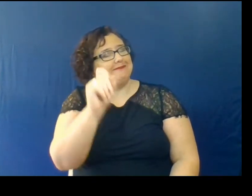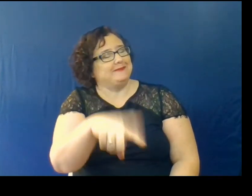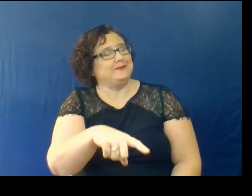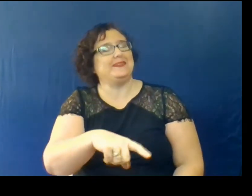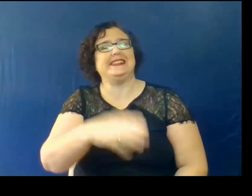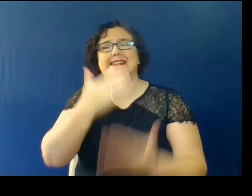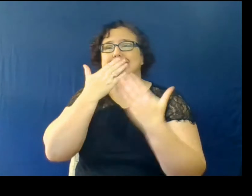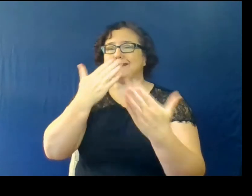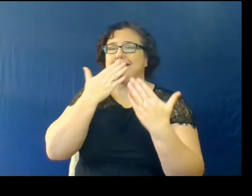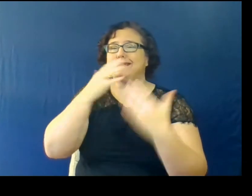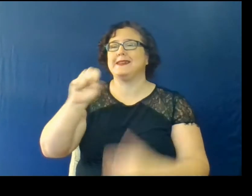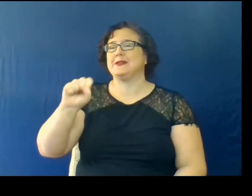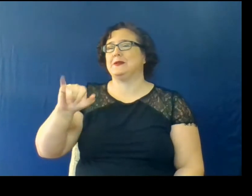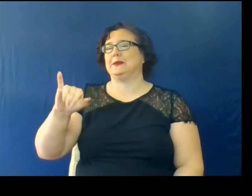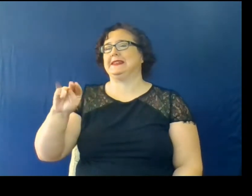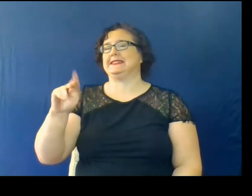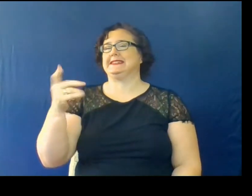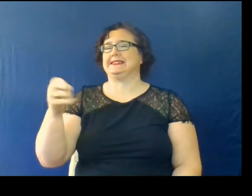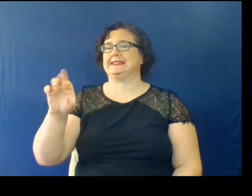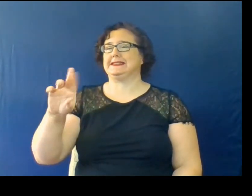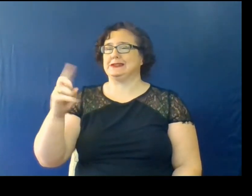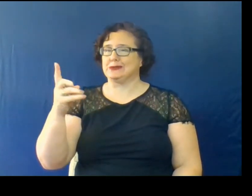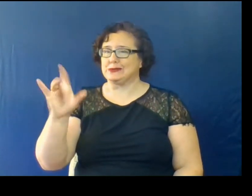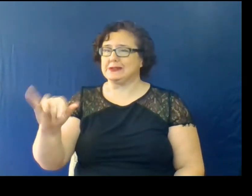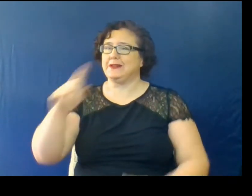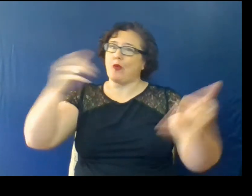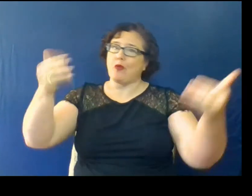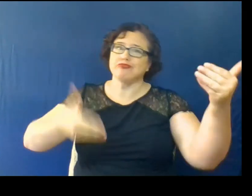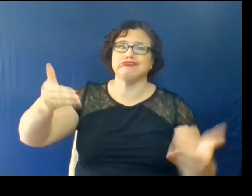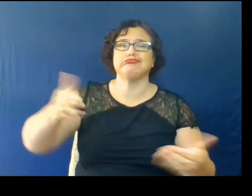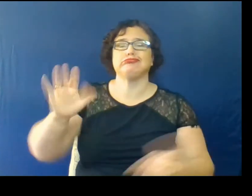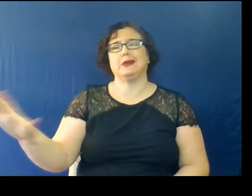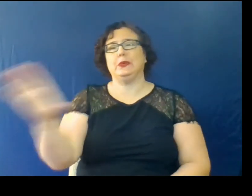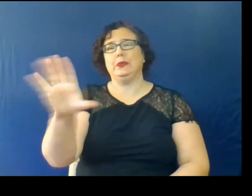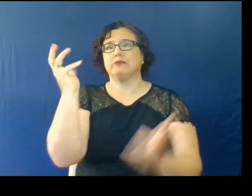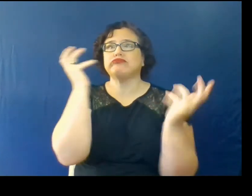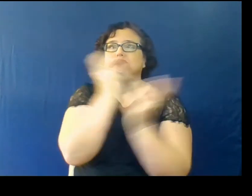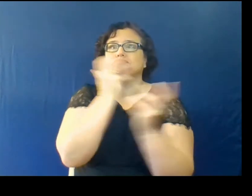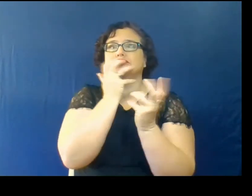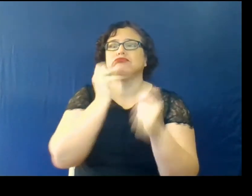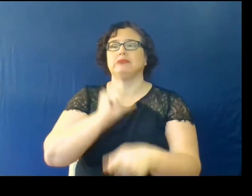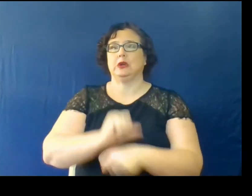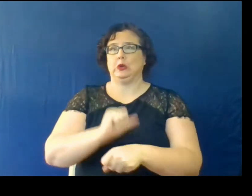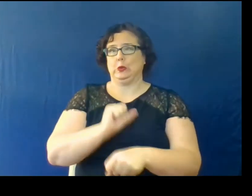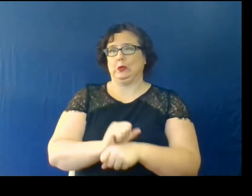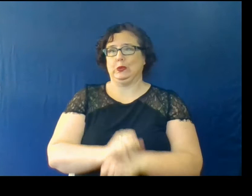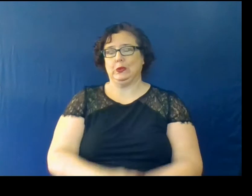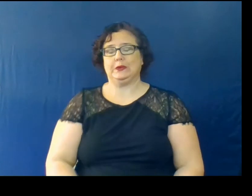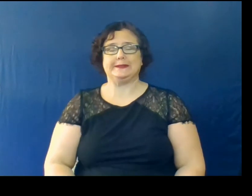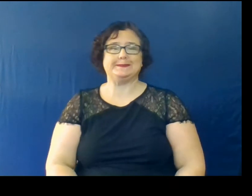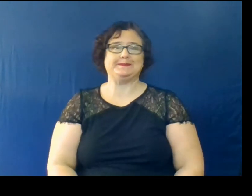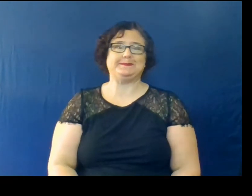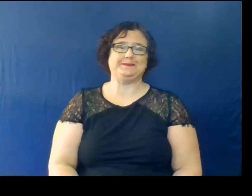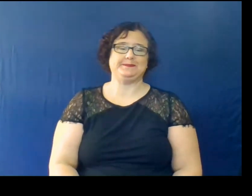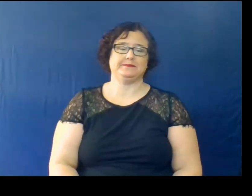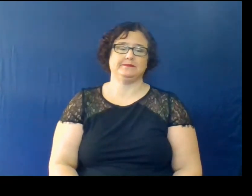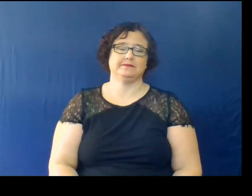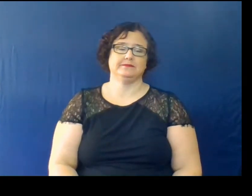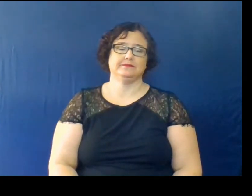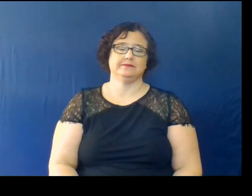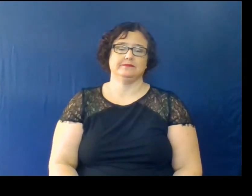Work for inviting me and for all the amazing work that you guys do. I'm a full-time wheelchair